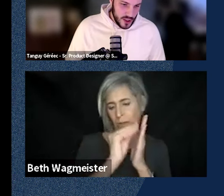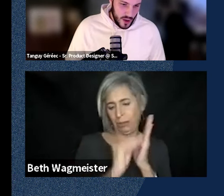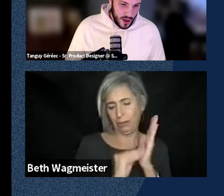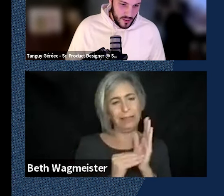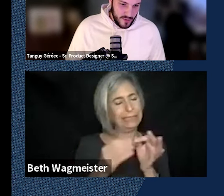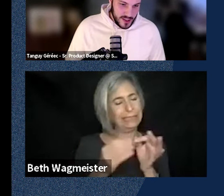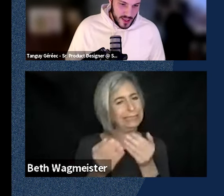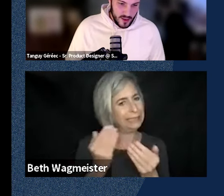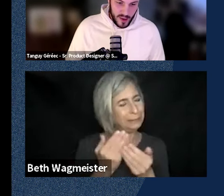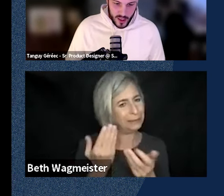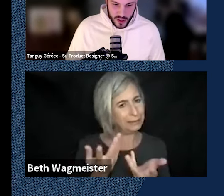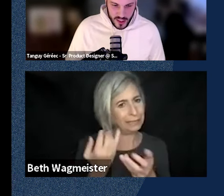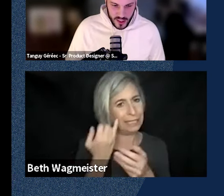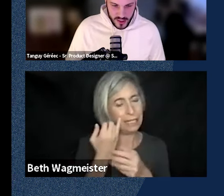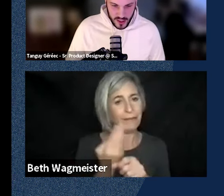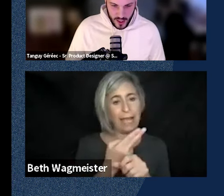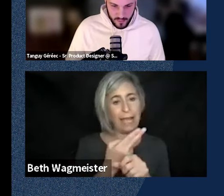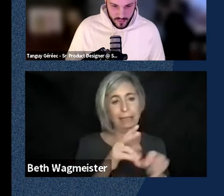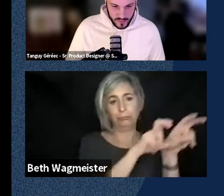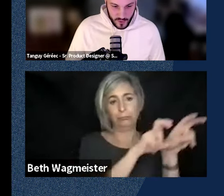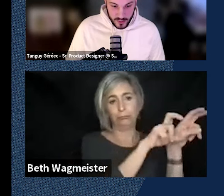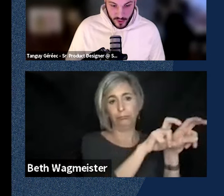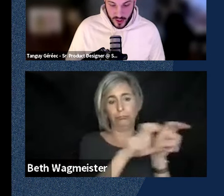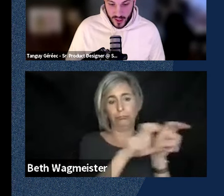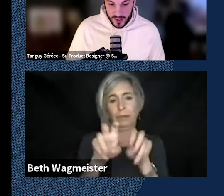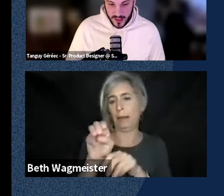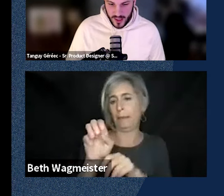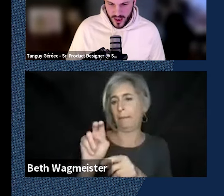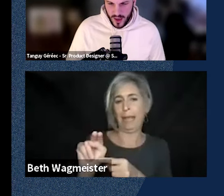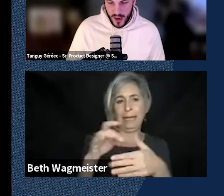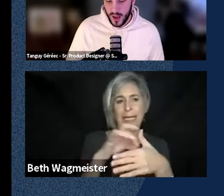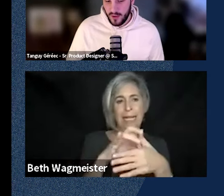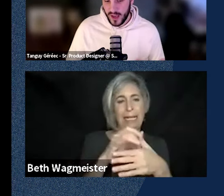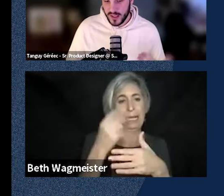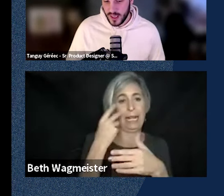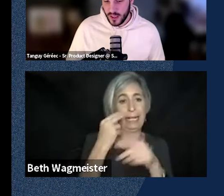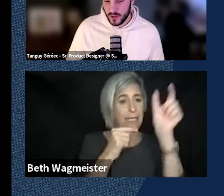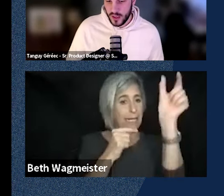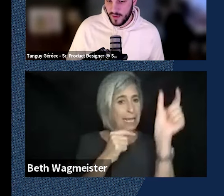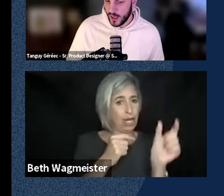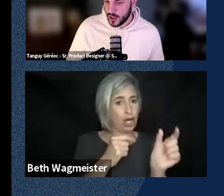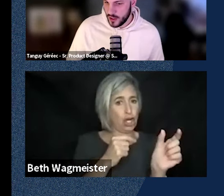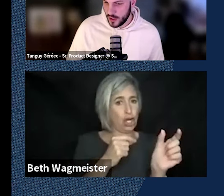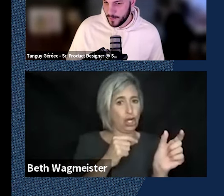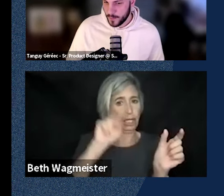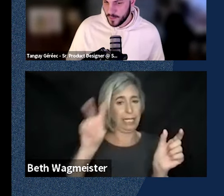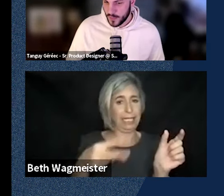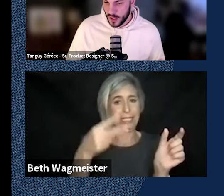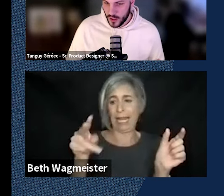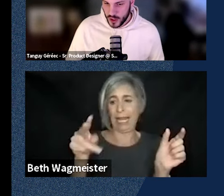So if I take the main content, for example, here, I can see that I have a secondary navigation.